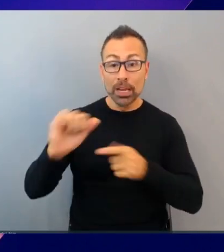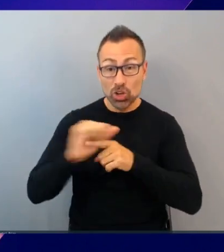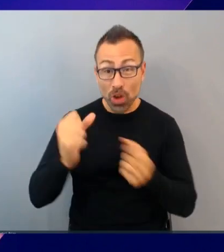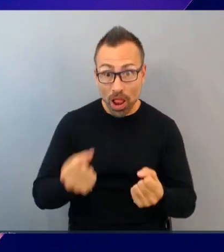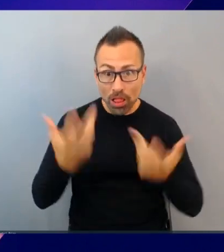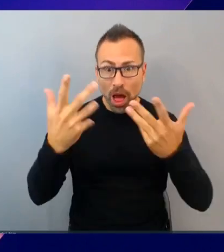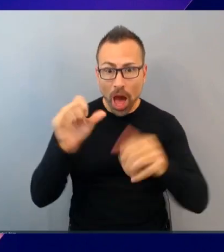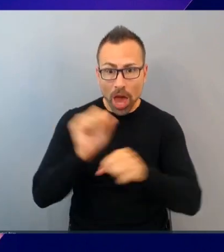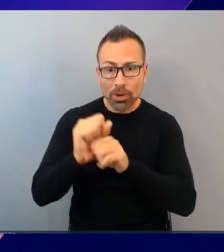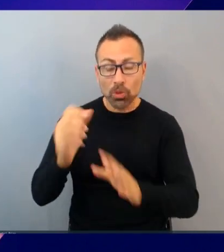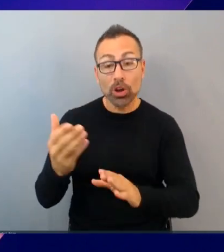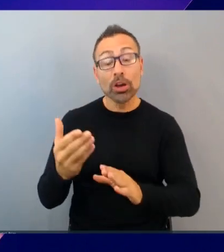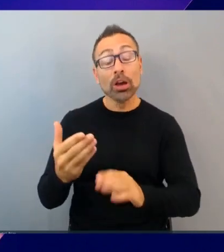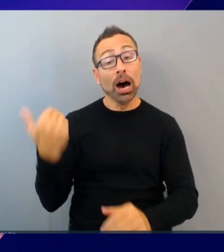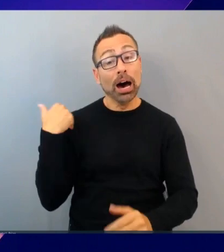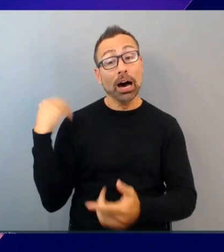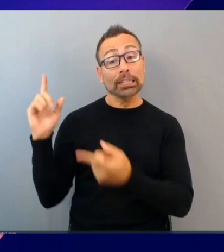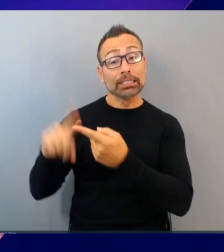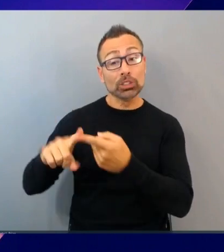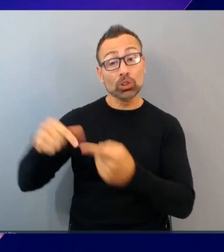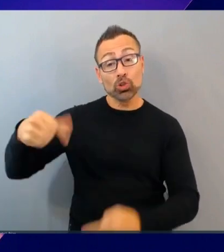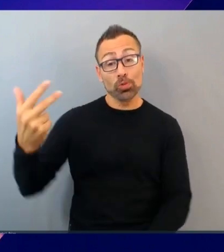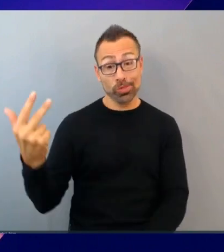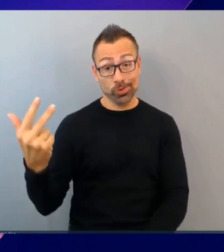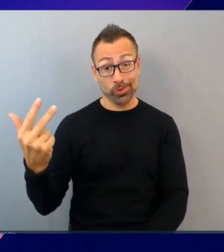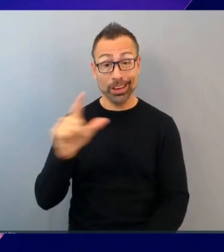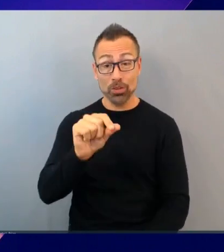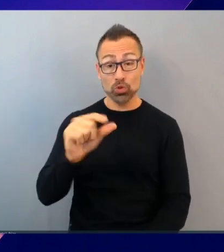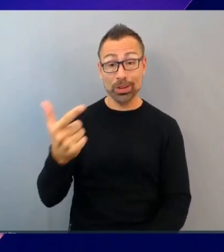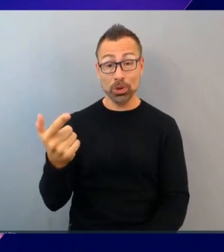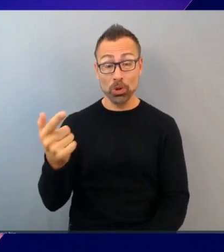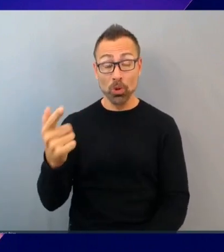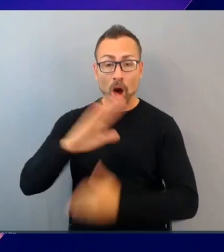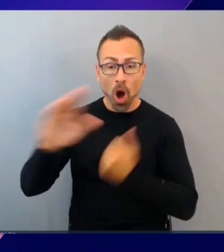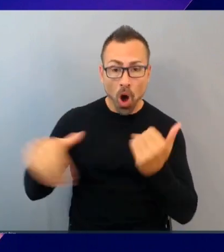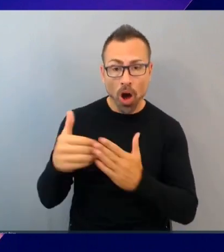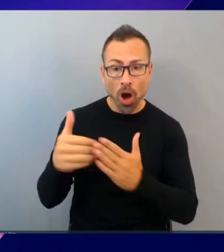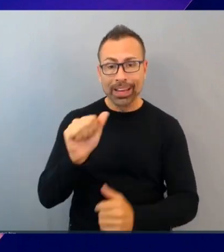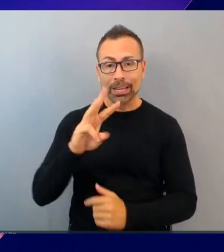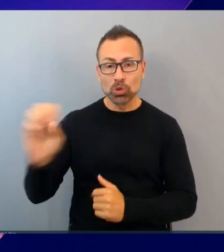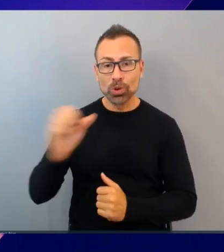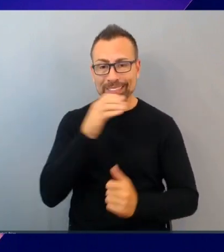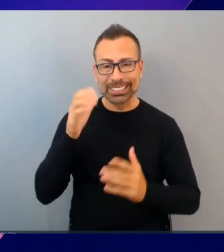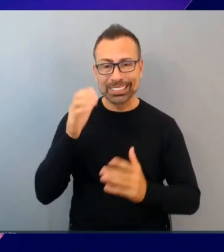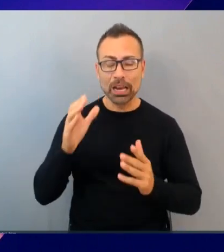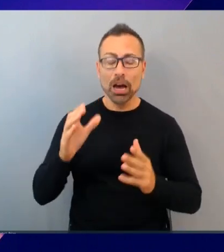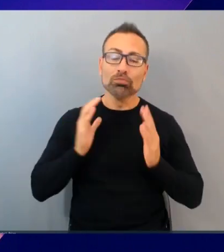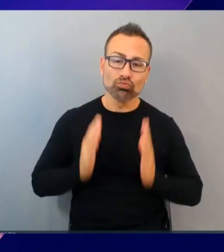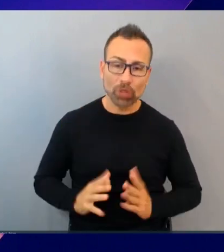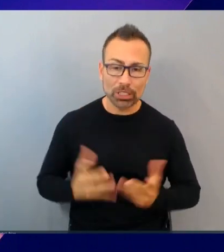all of our customers had to create an AWS account for every user they wanted to have train models in console. [Dani] Whoof.